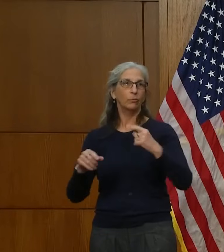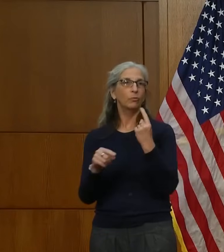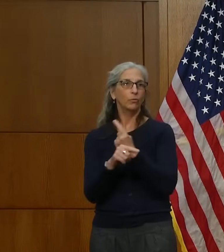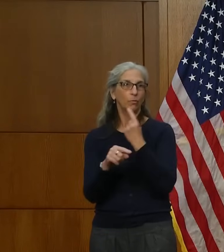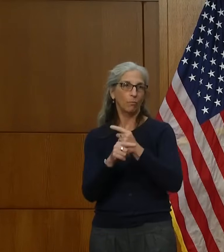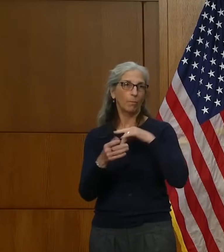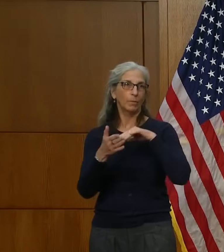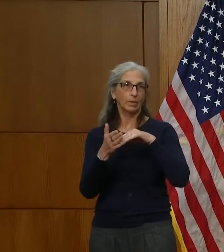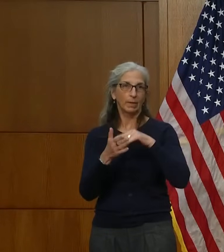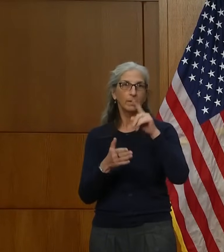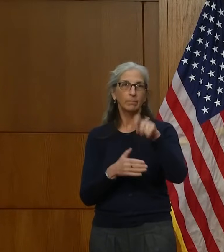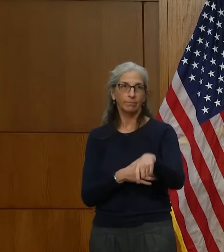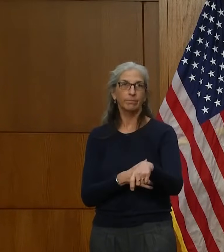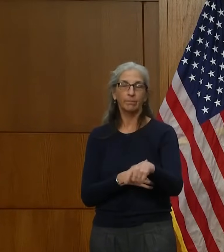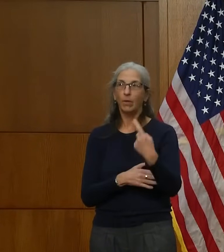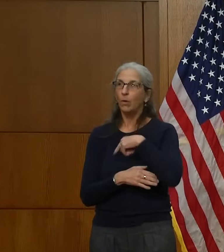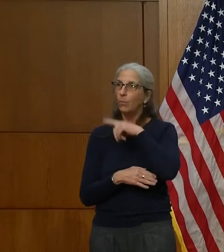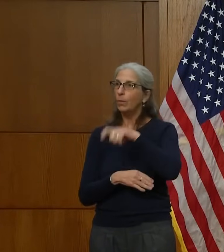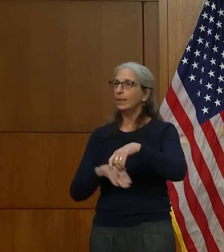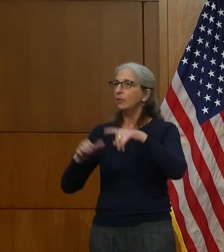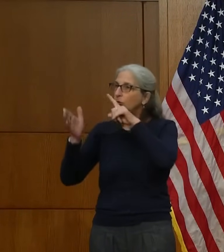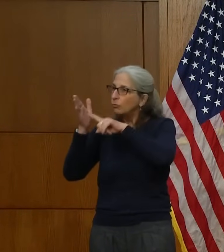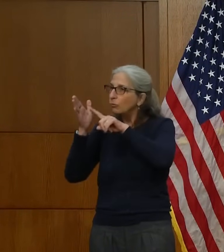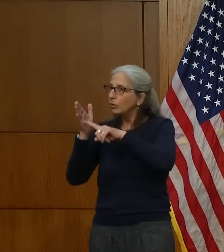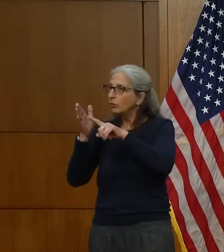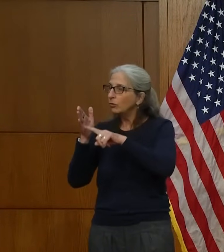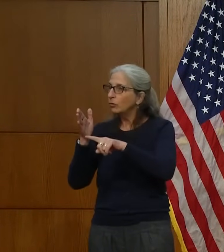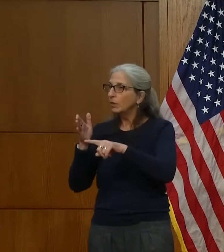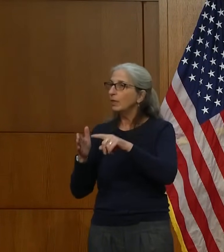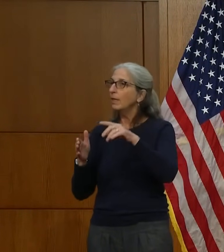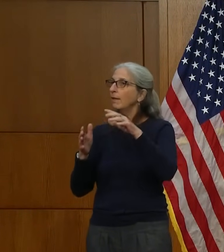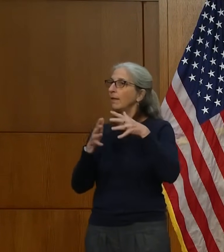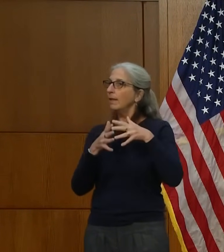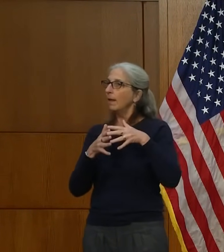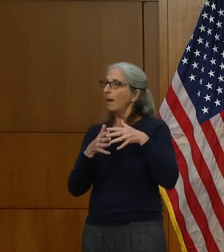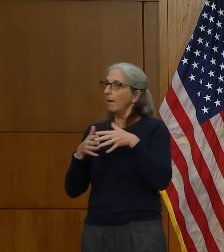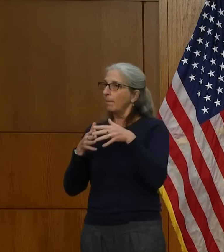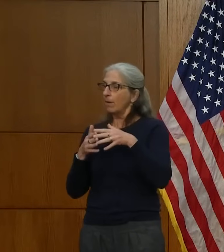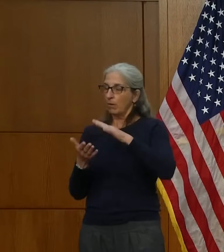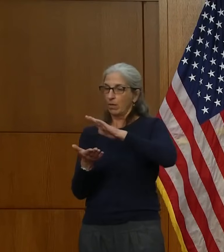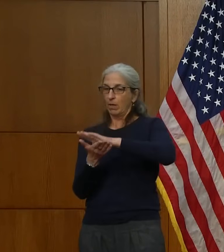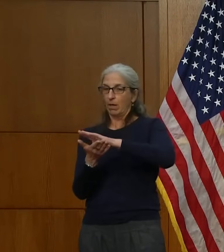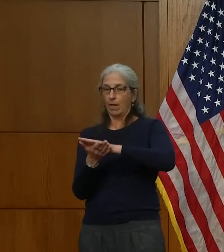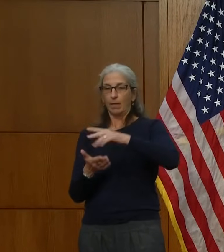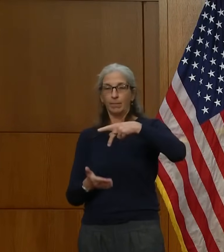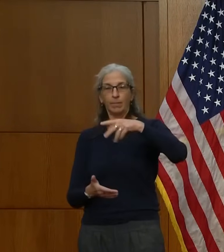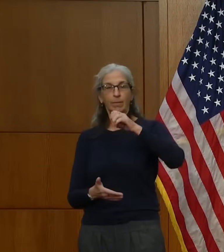IT BE EFFECTIVE ON DNA ANSWER. THAT IS WE NEED TO DO THE PROPER STUDIES THE RESEARCH AND